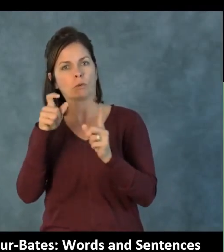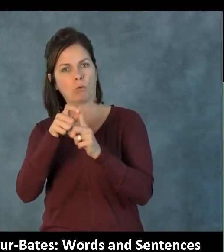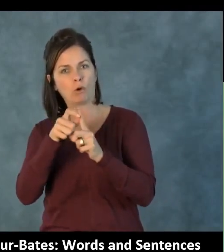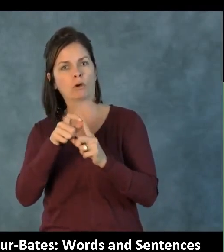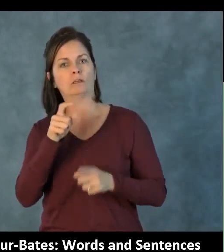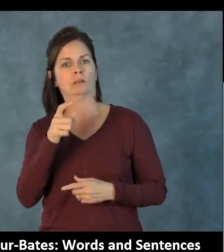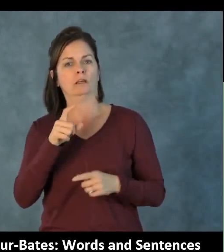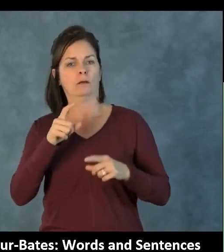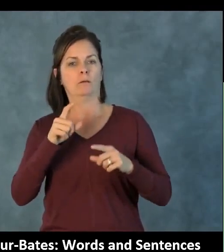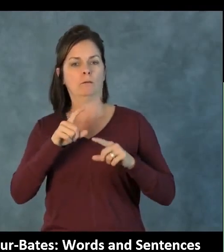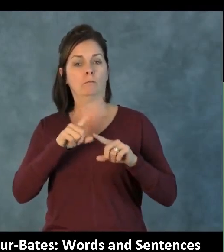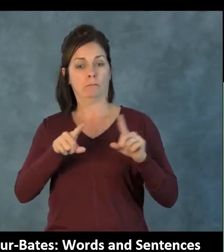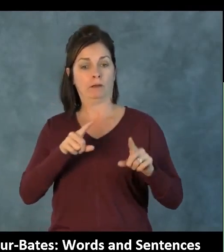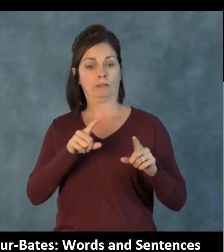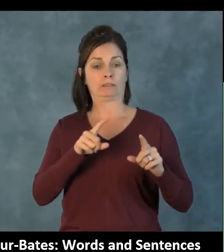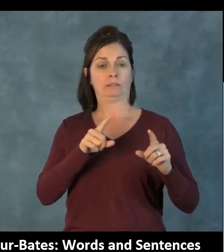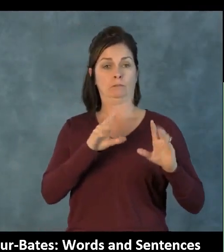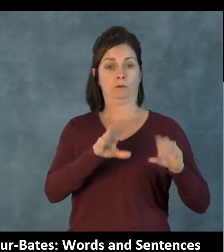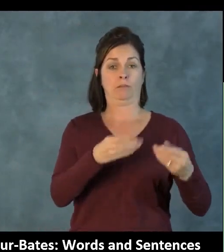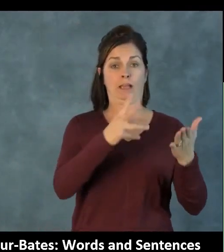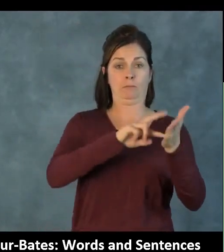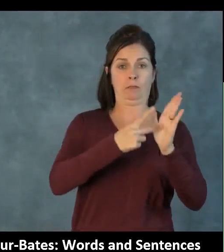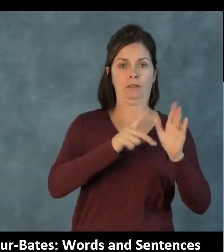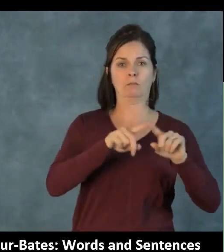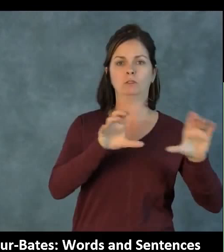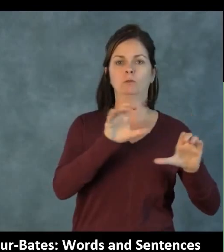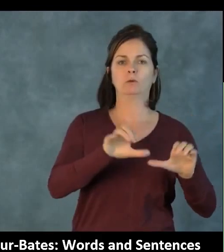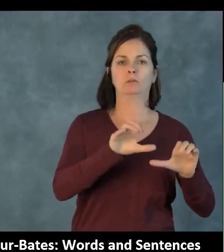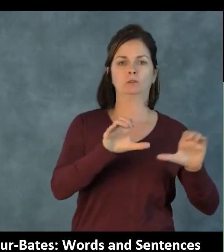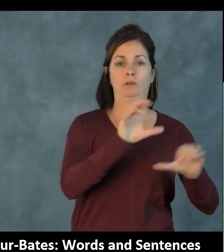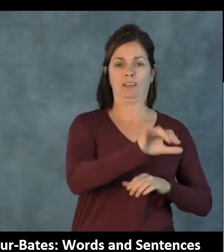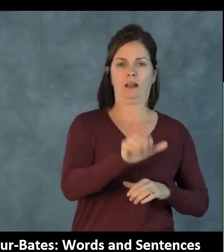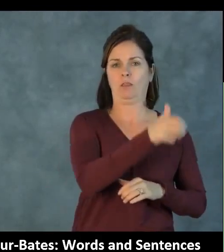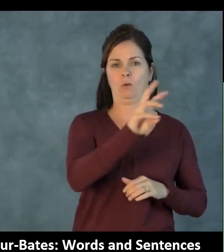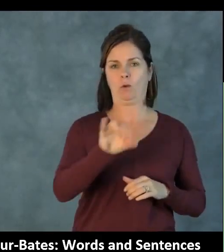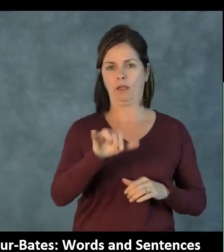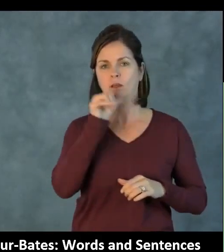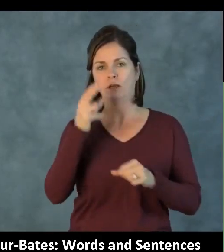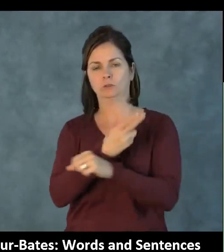they're just getting that meaning across in some other way.